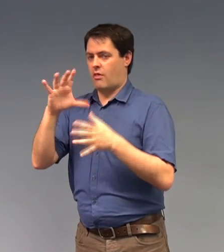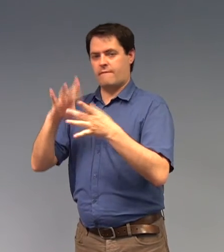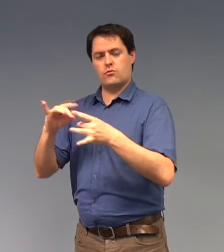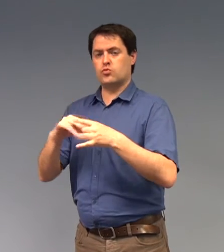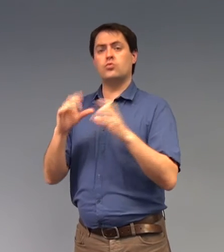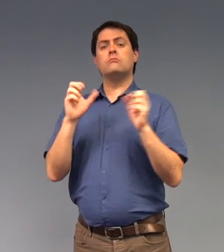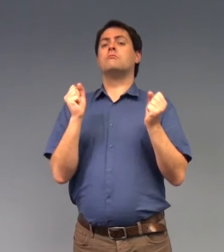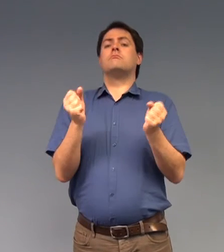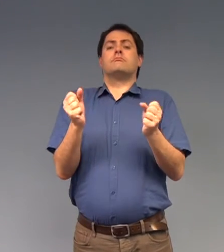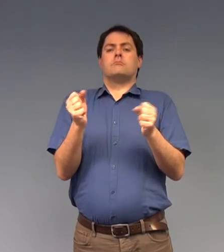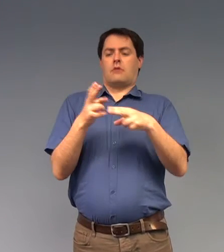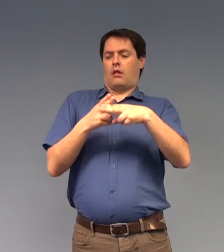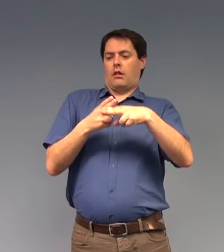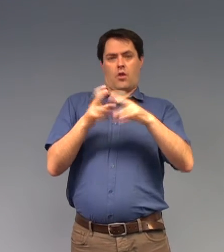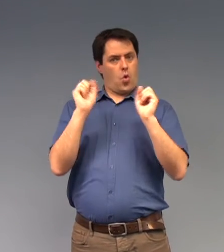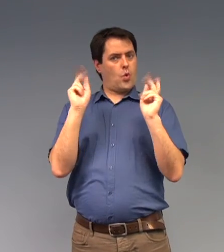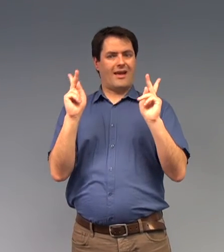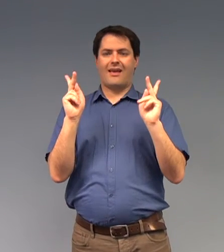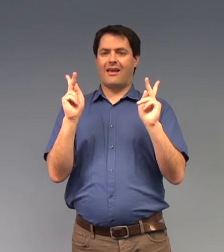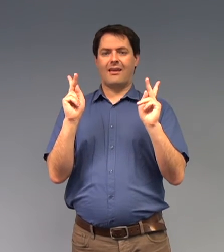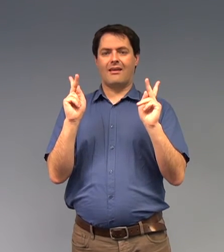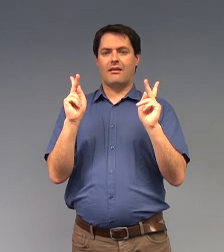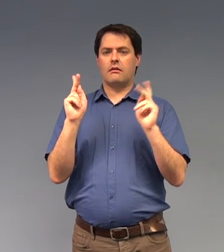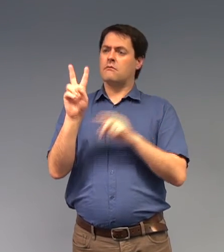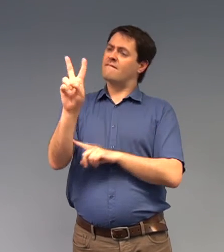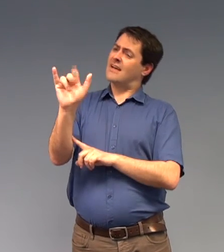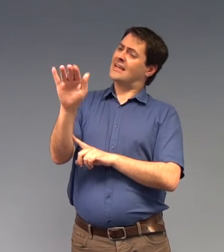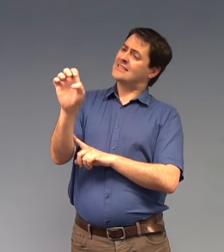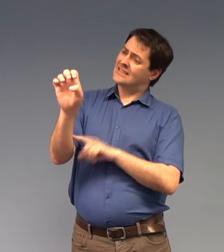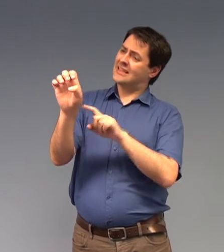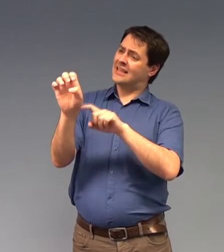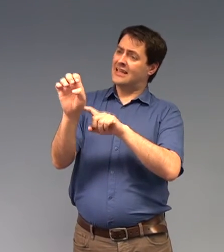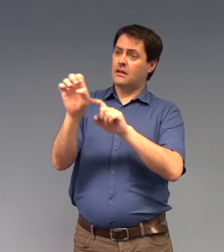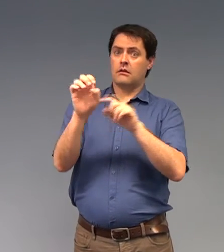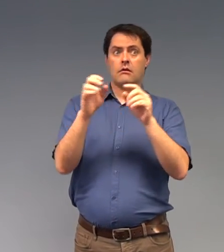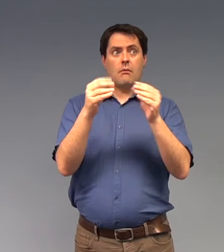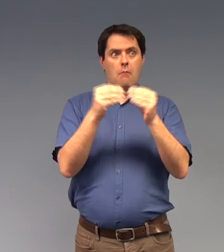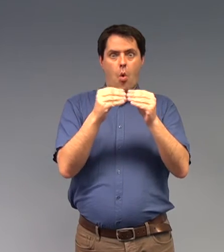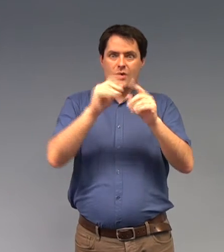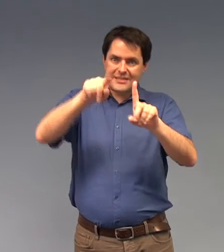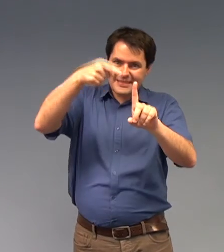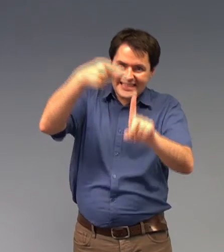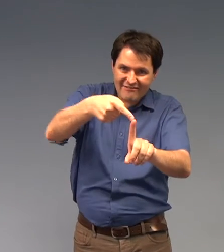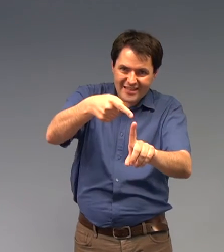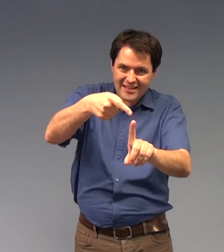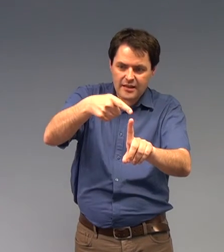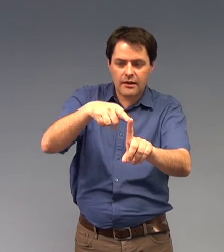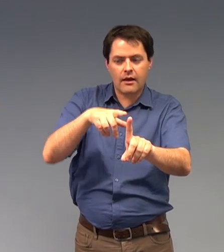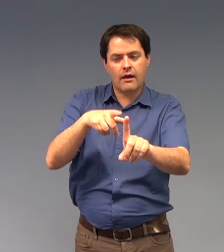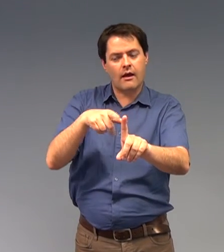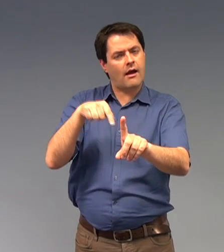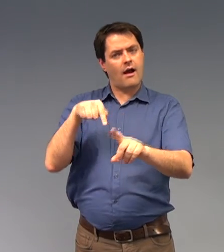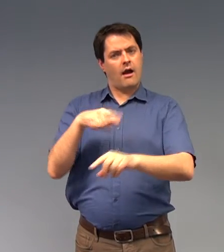And it was okay to do that in a very impoverished way. Just the injection was fine.